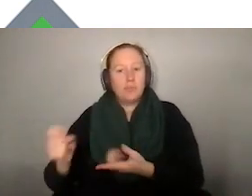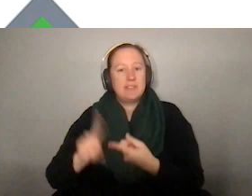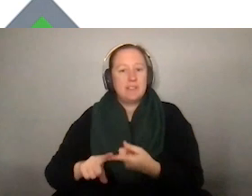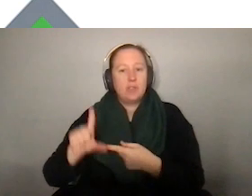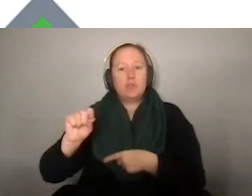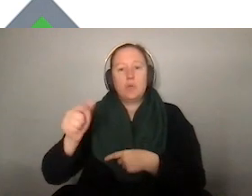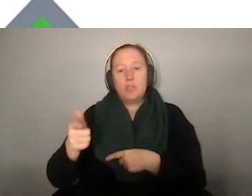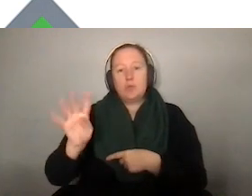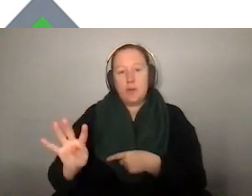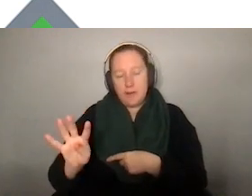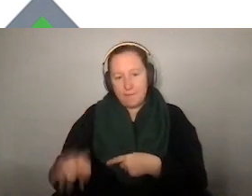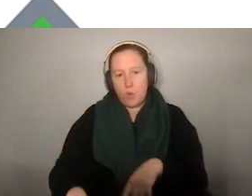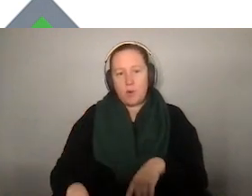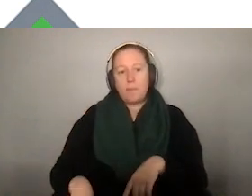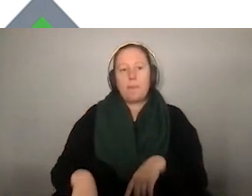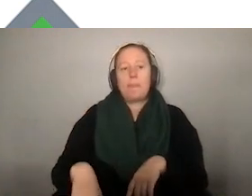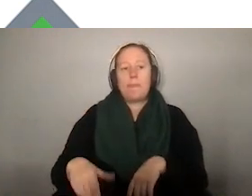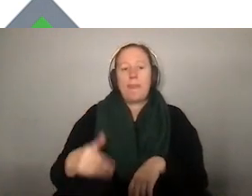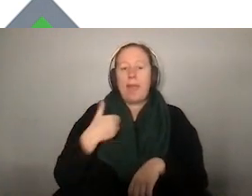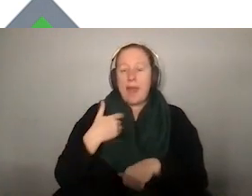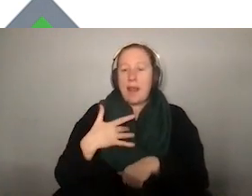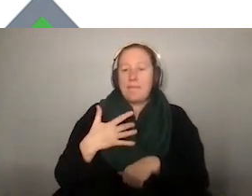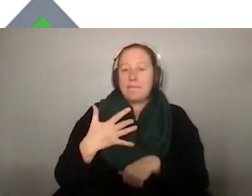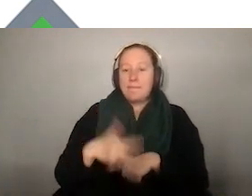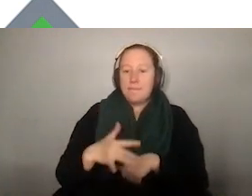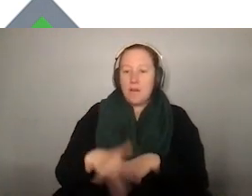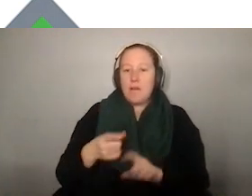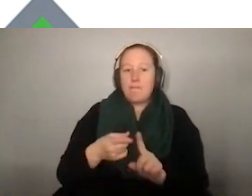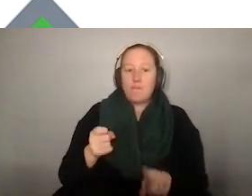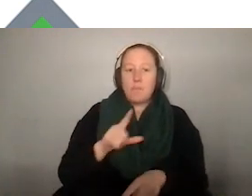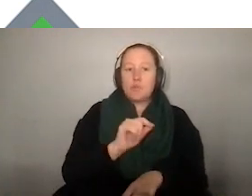The supplement had an open availability from 2021-2022.